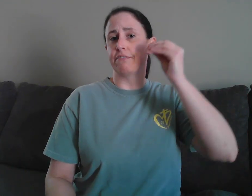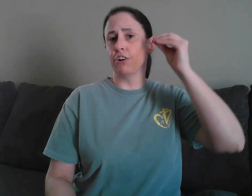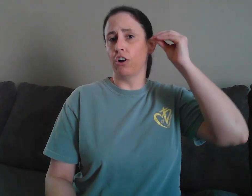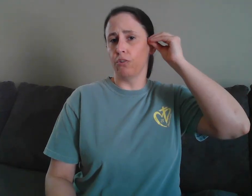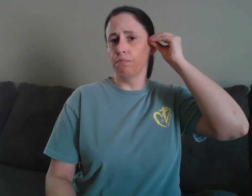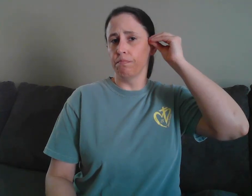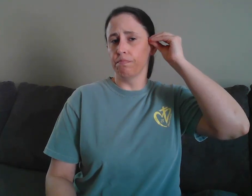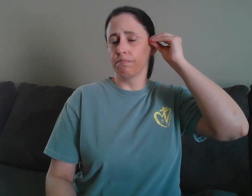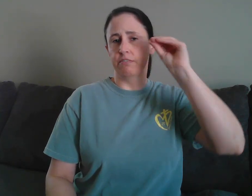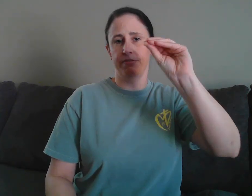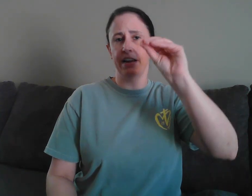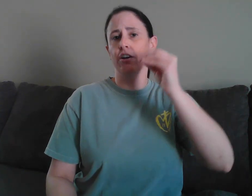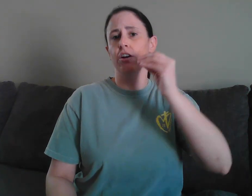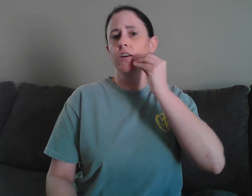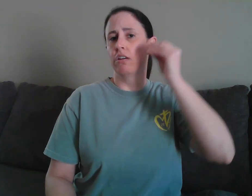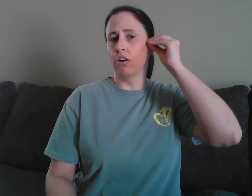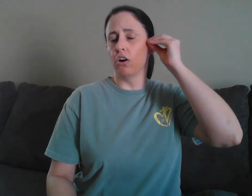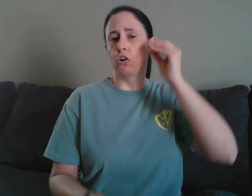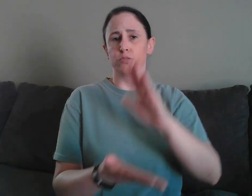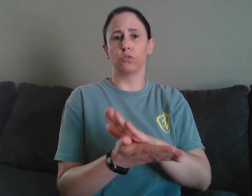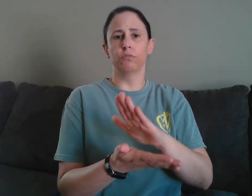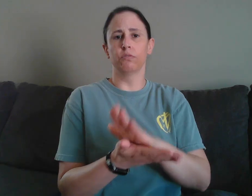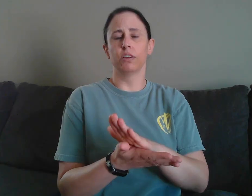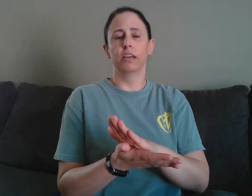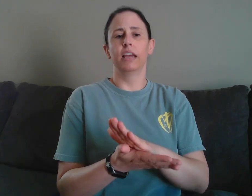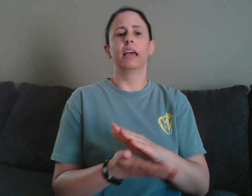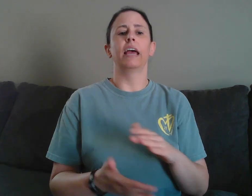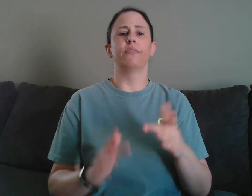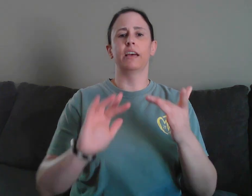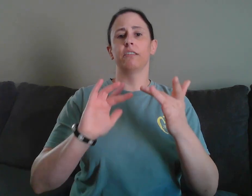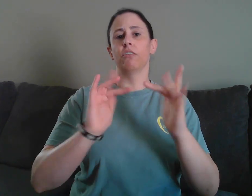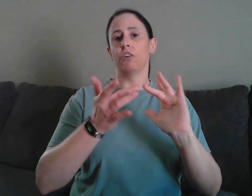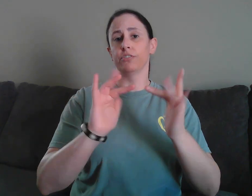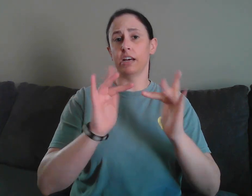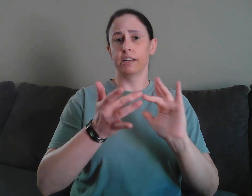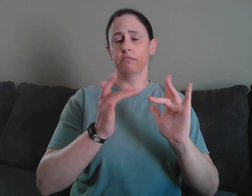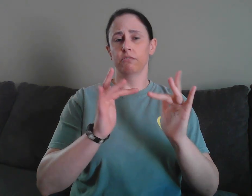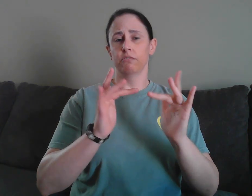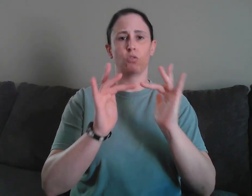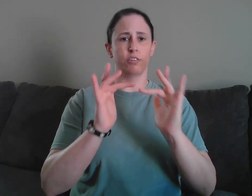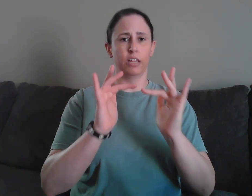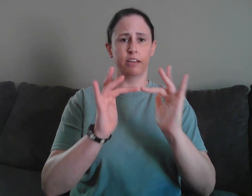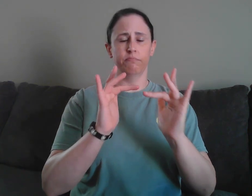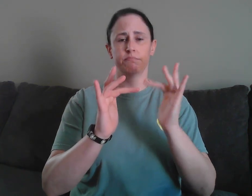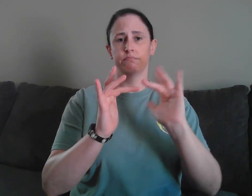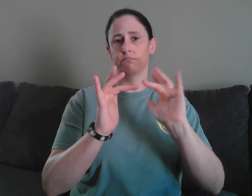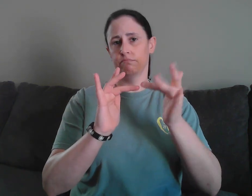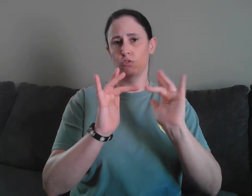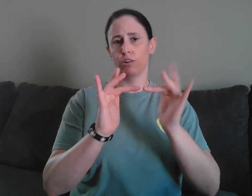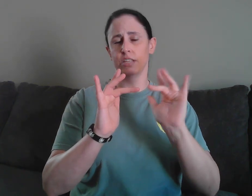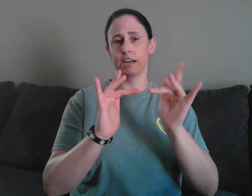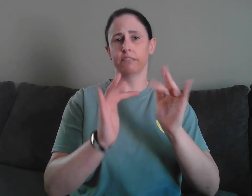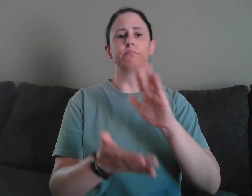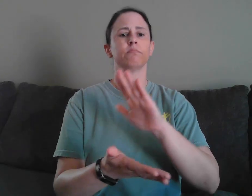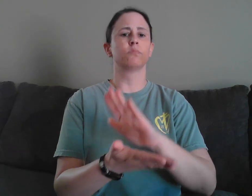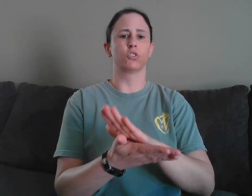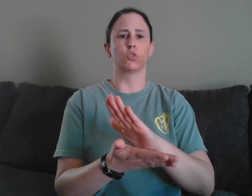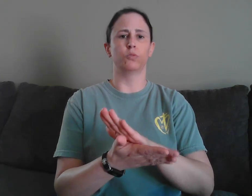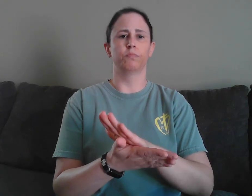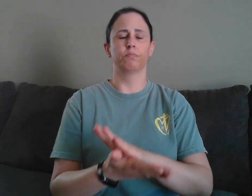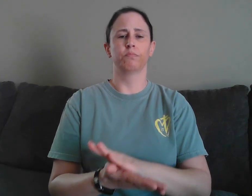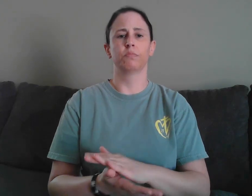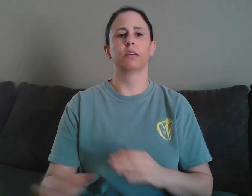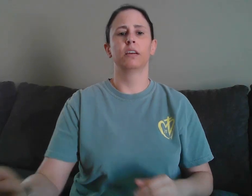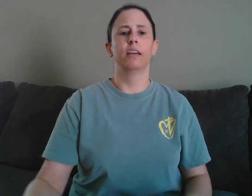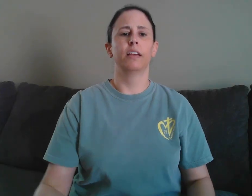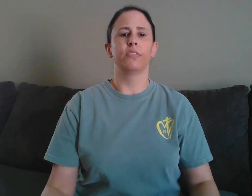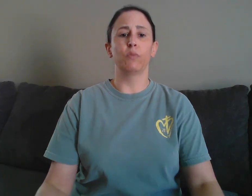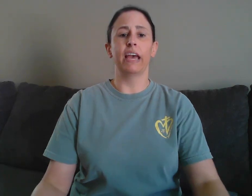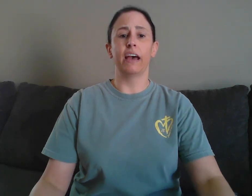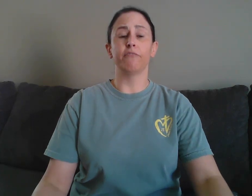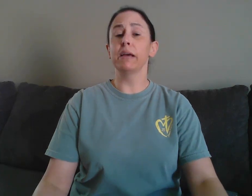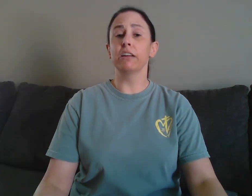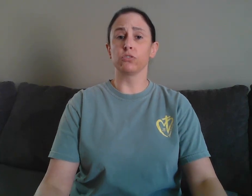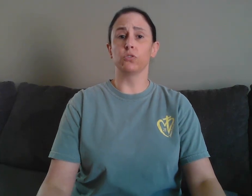sign for home flat O home school and then online or online or online school. Then we have medical